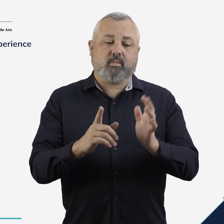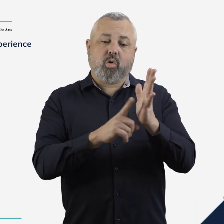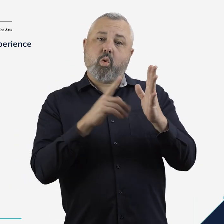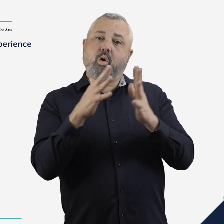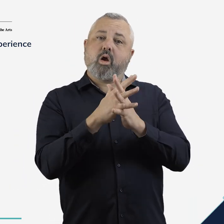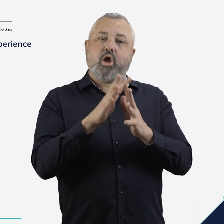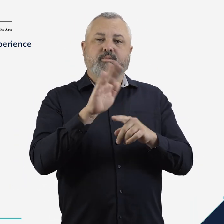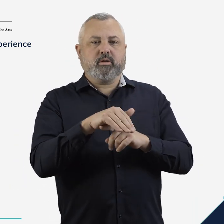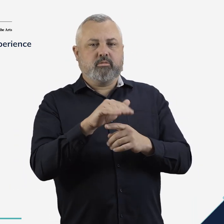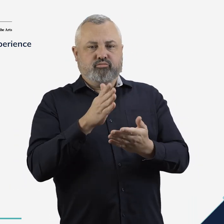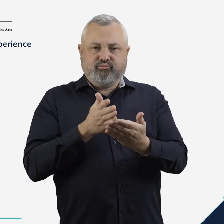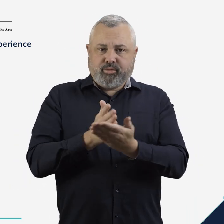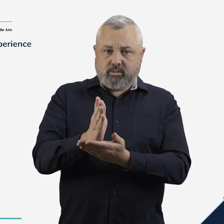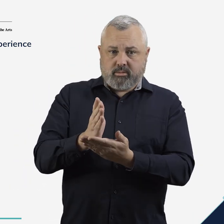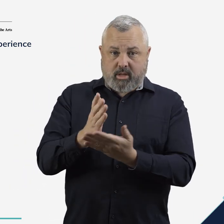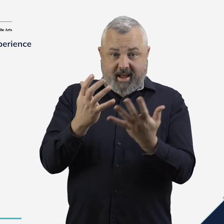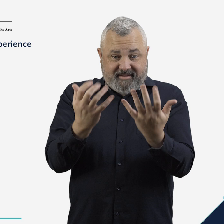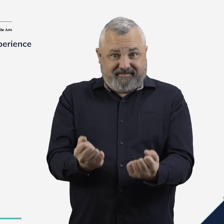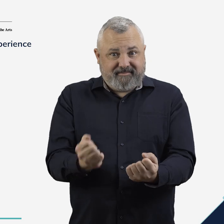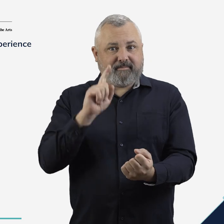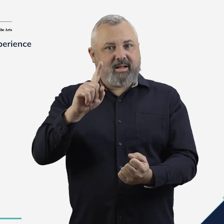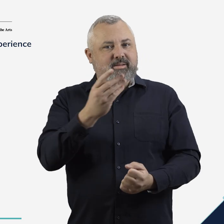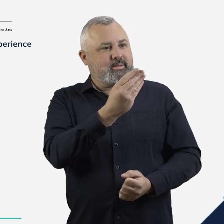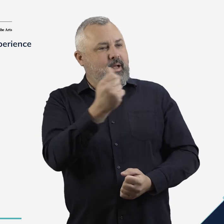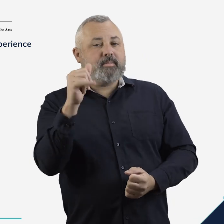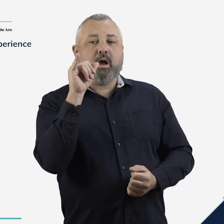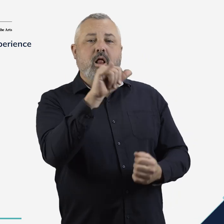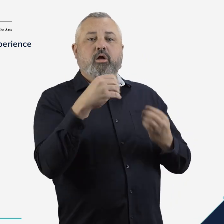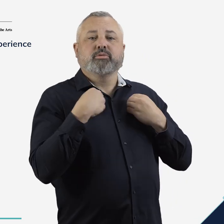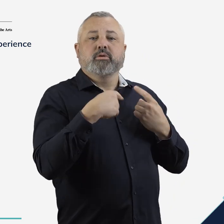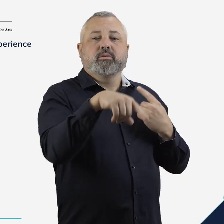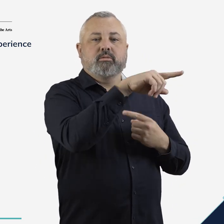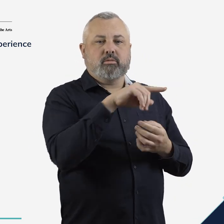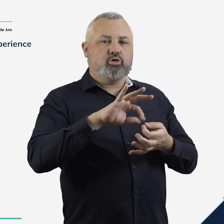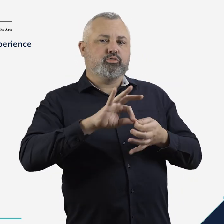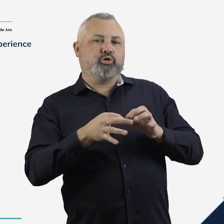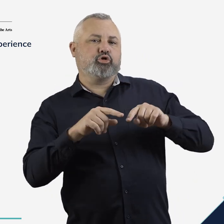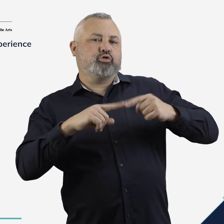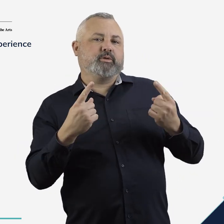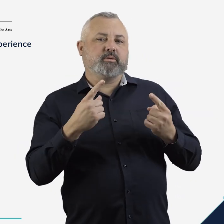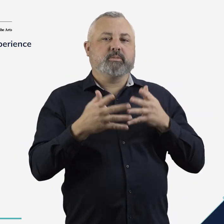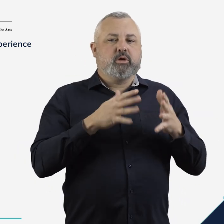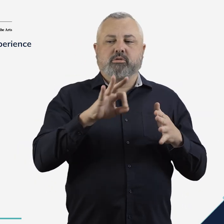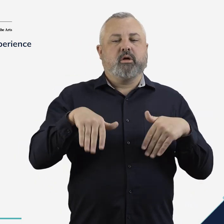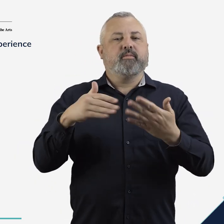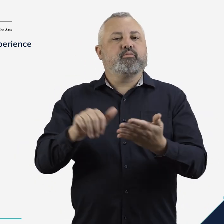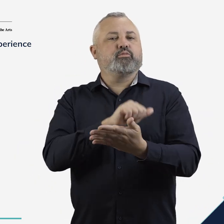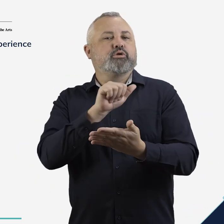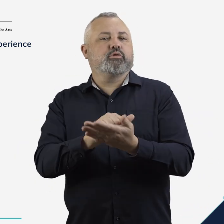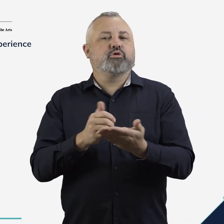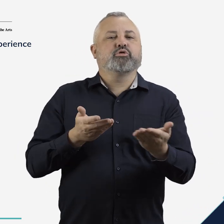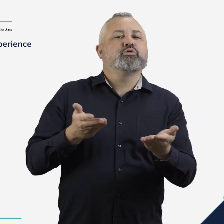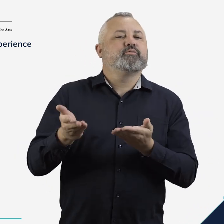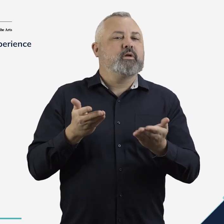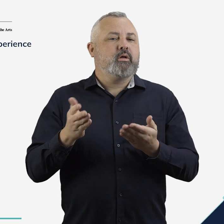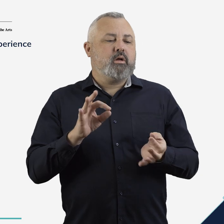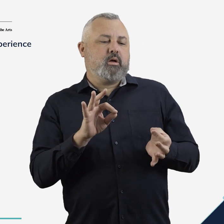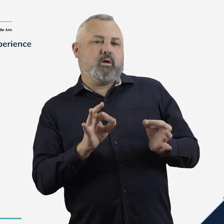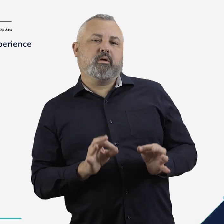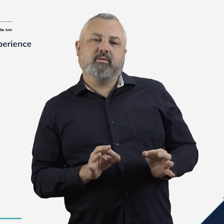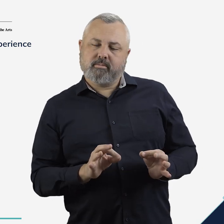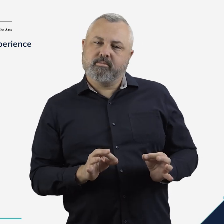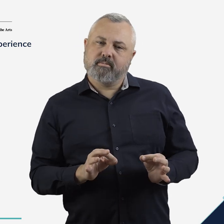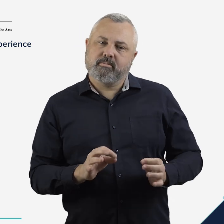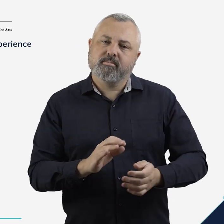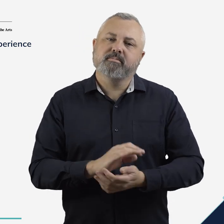the interpretation of legal obligations by industry